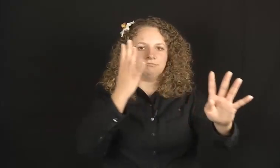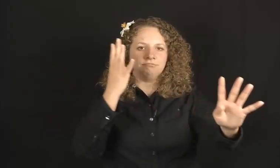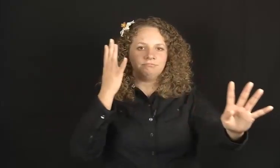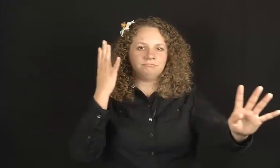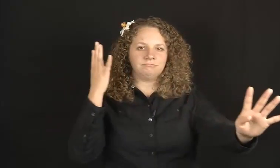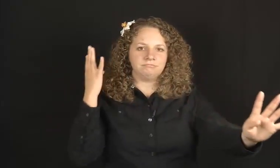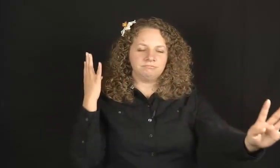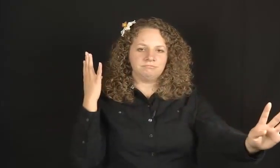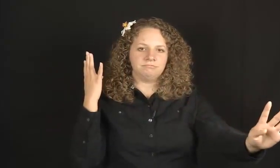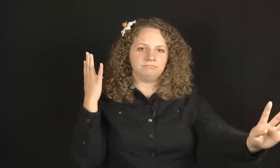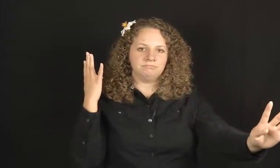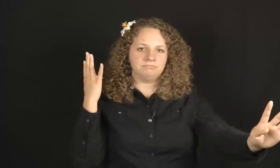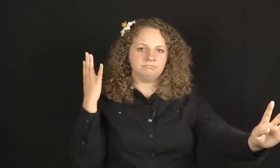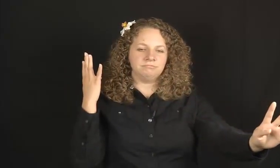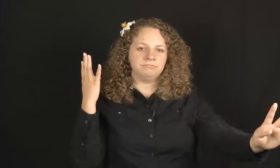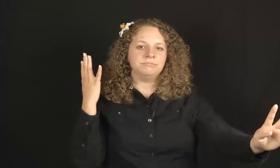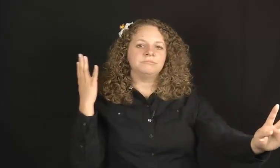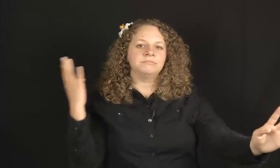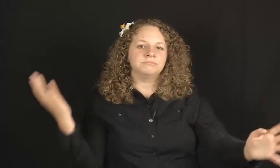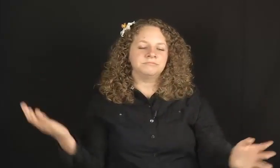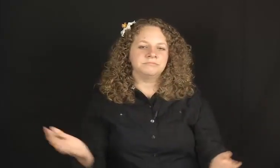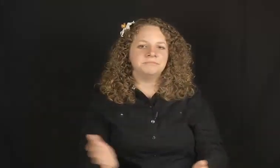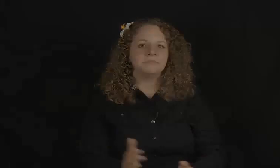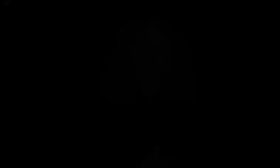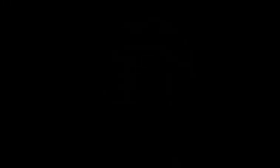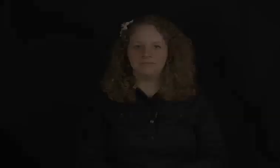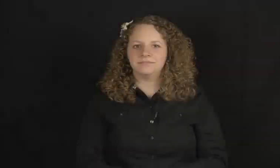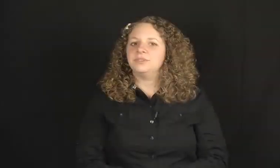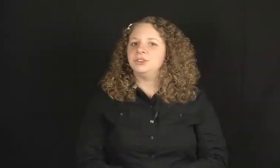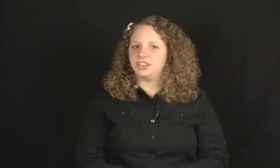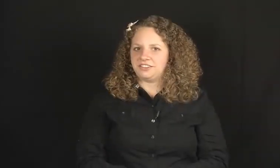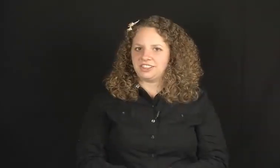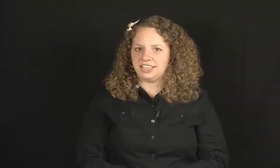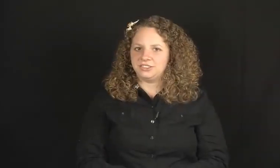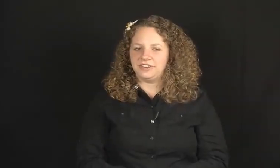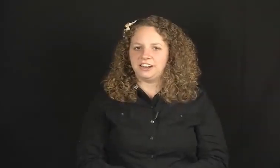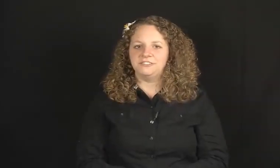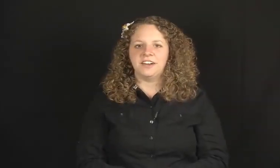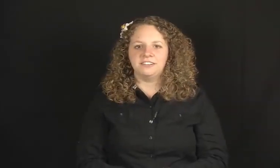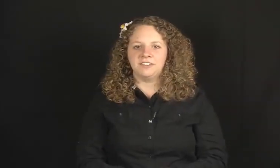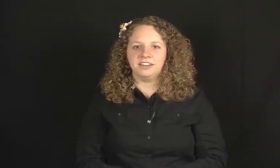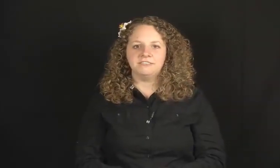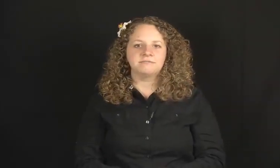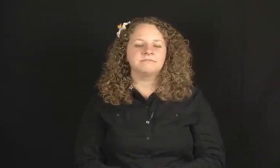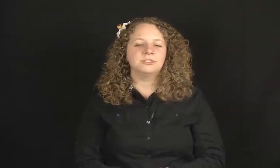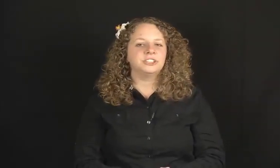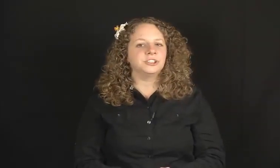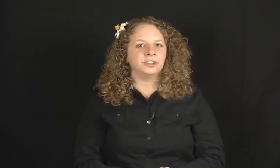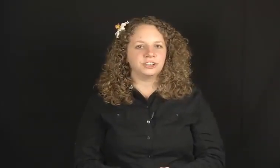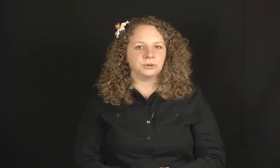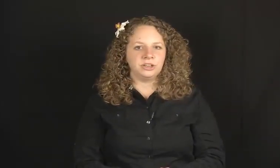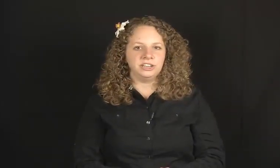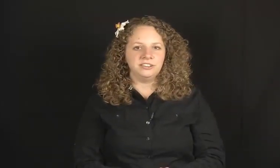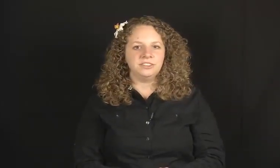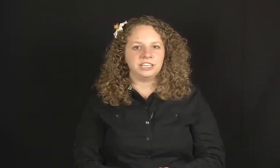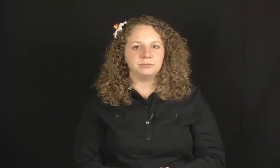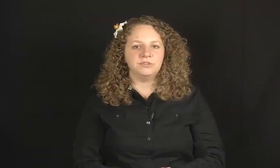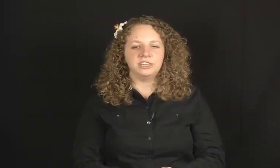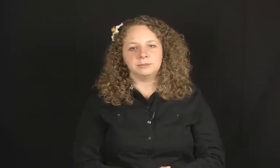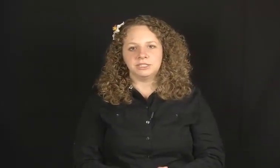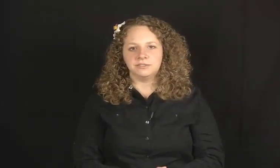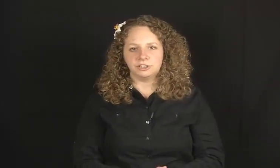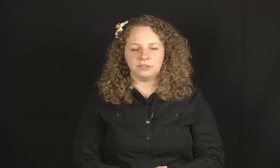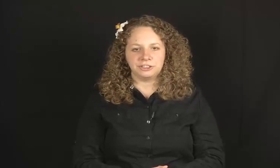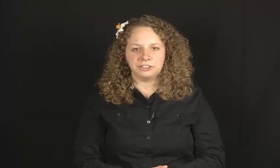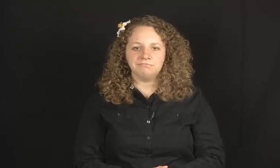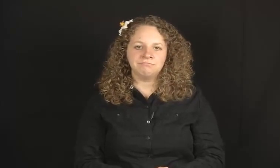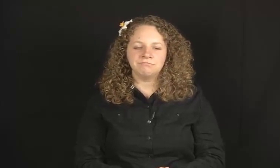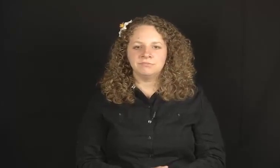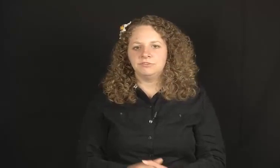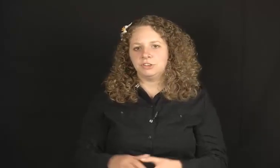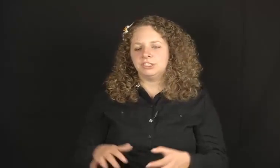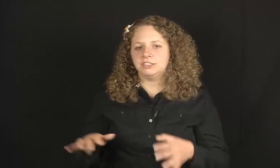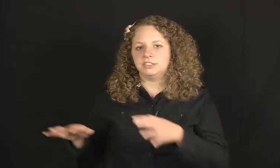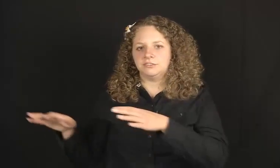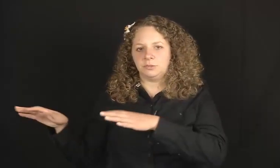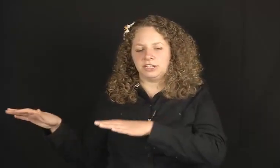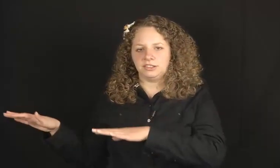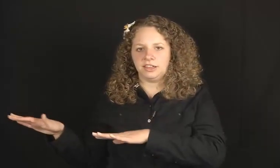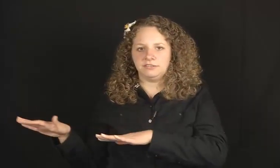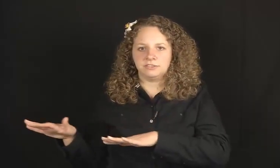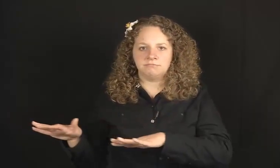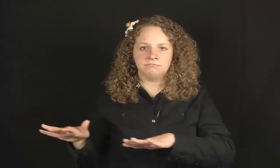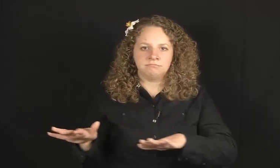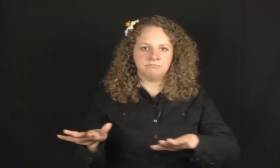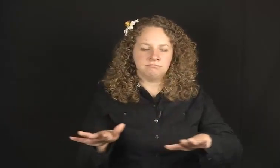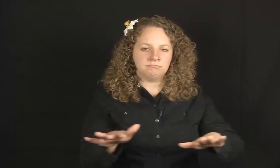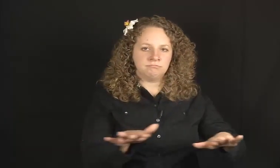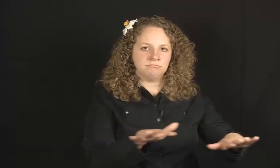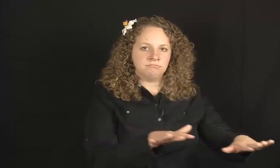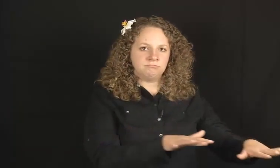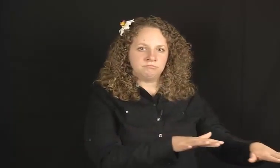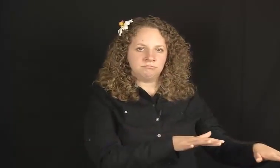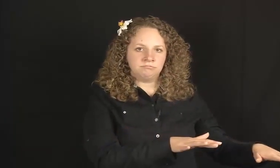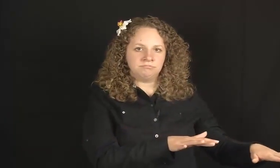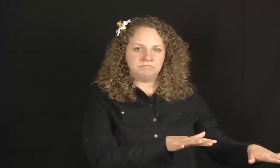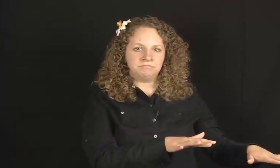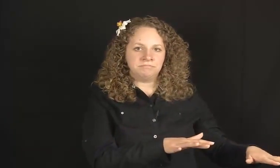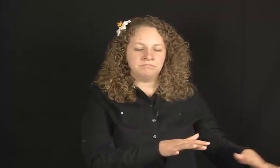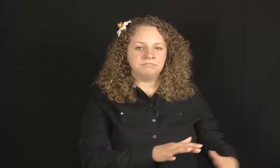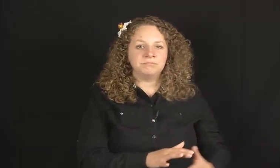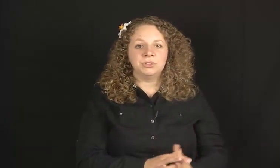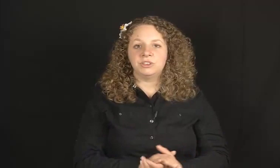You can have CL-55: large quantity of things moving in a specific direction (right to left).